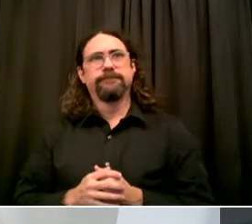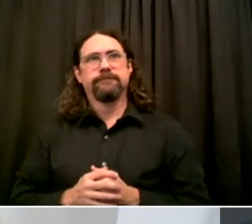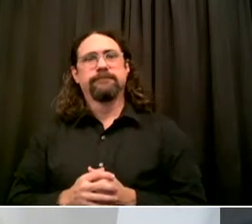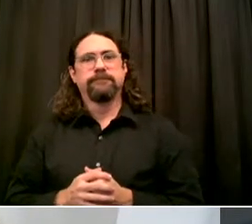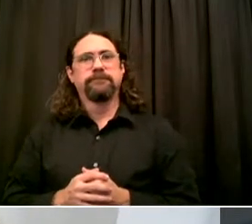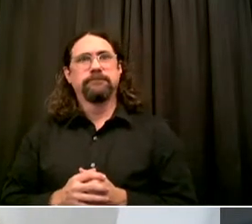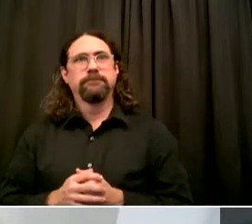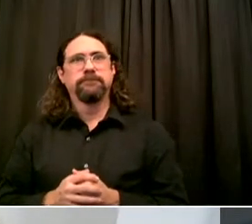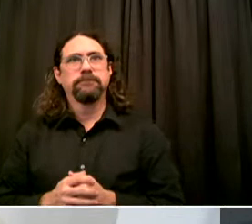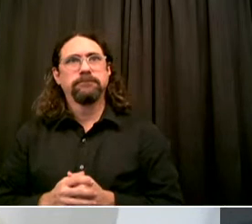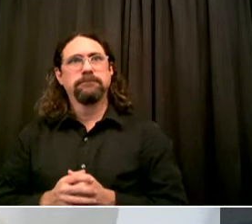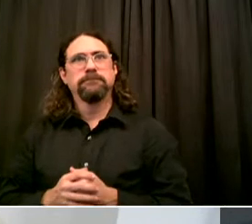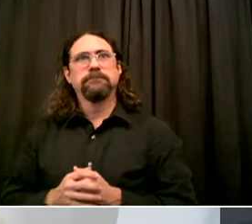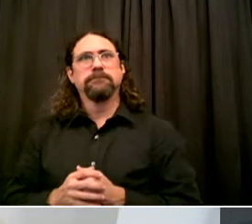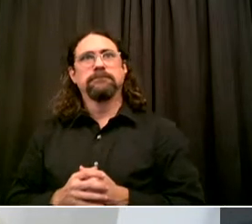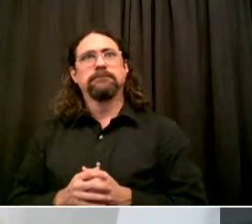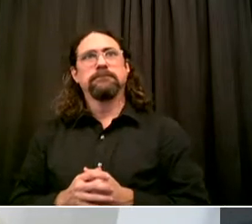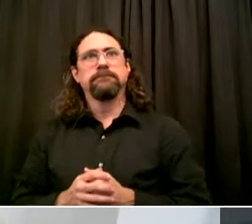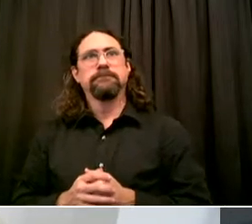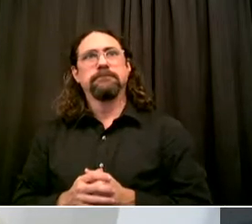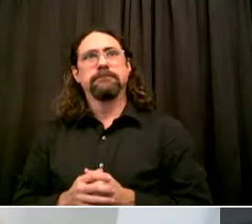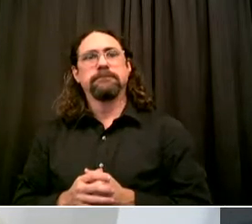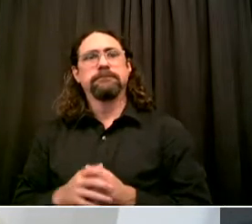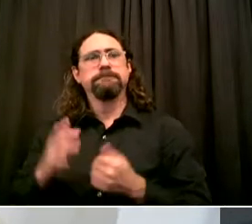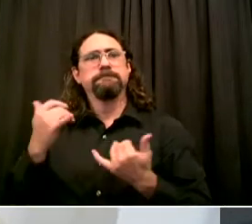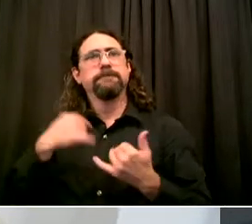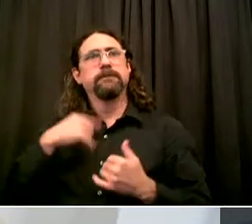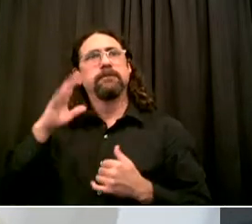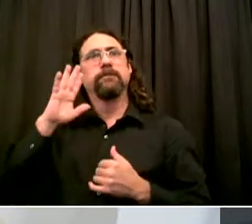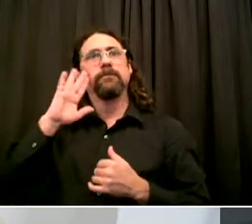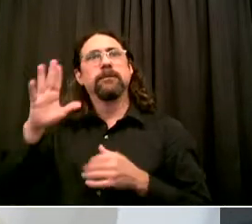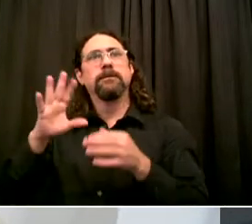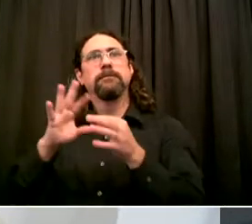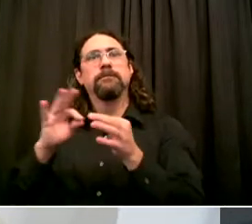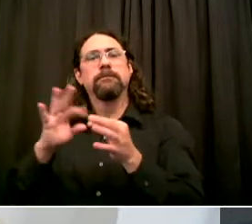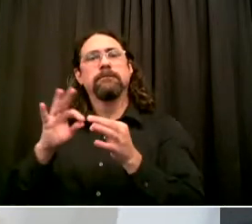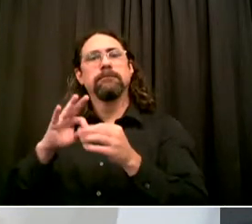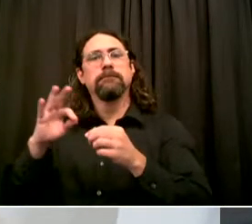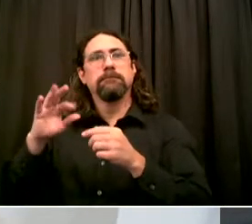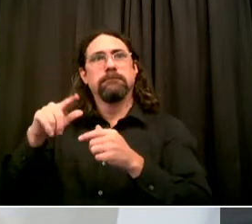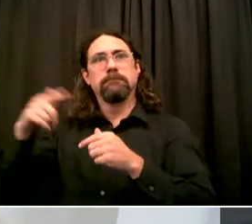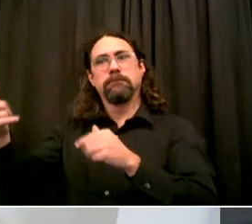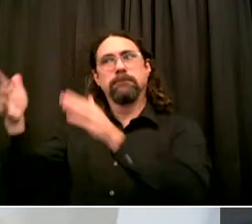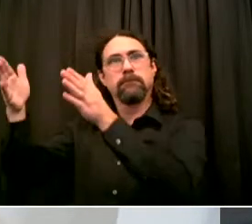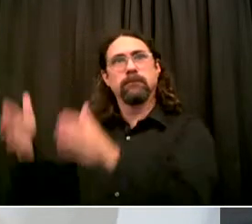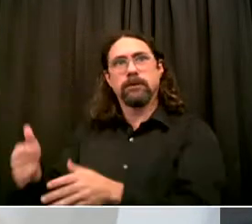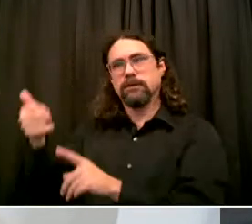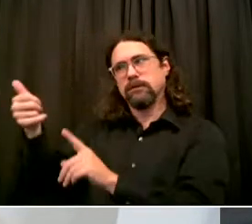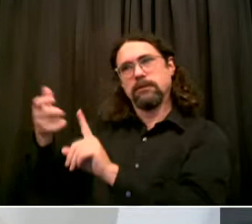CAN, HERE IS A WAY TO HELP BY DONATING BLOOD. SO, TO FIGHT BACK THIS SHORTAGE, WE TURN ON OUR